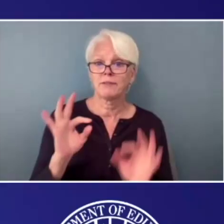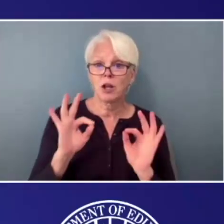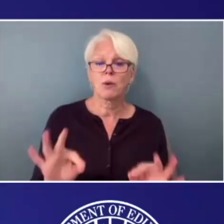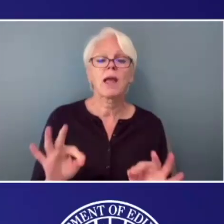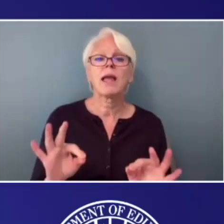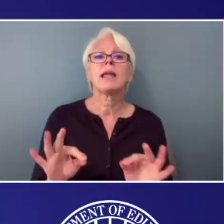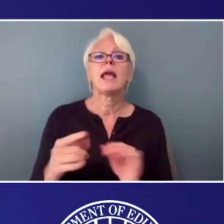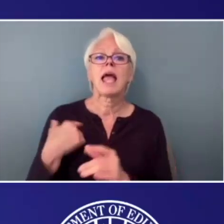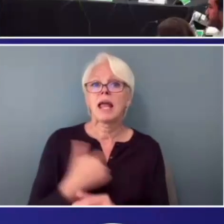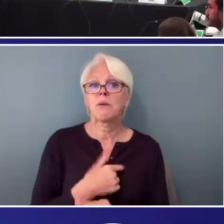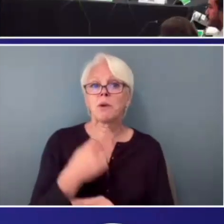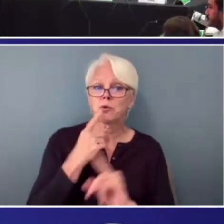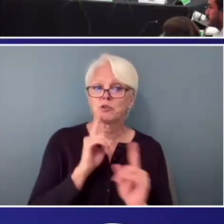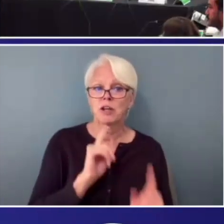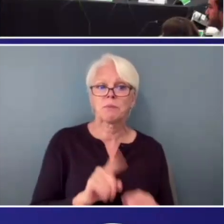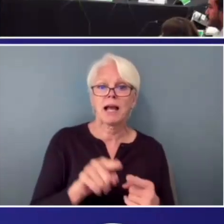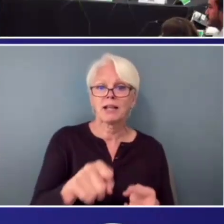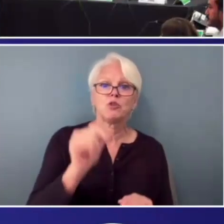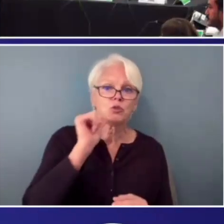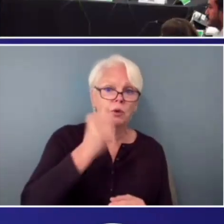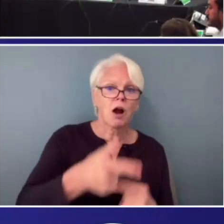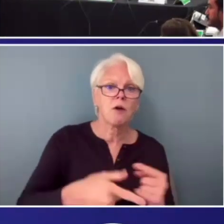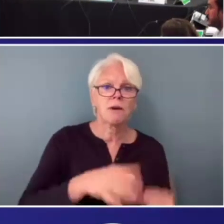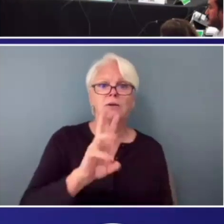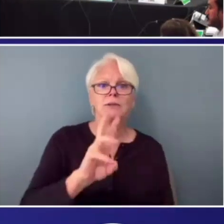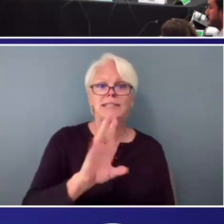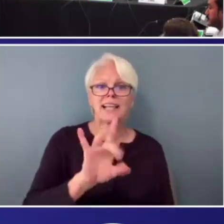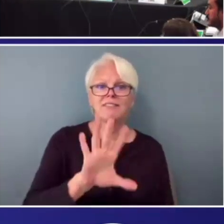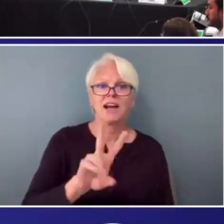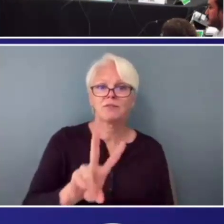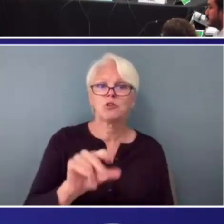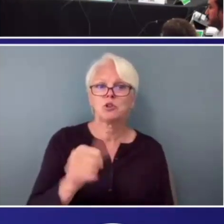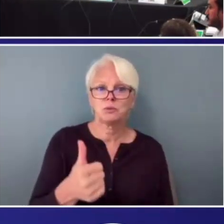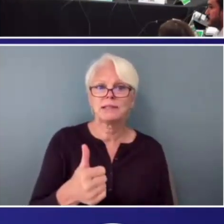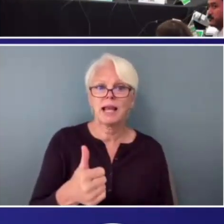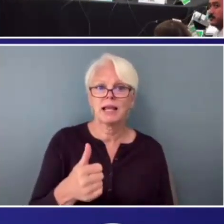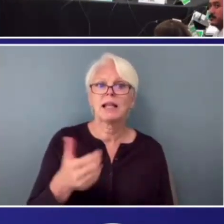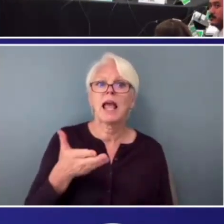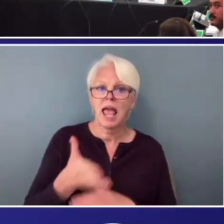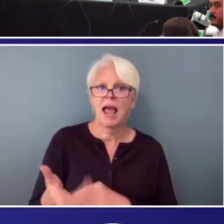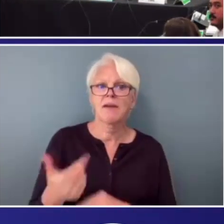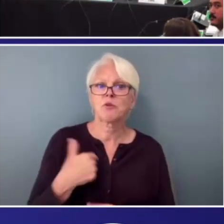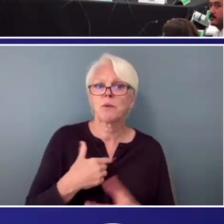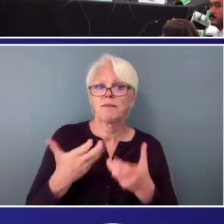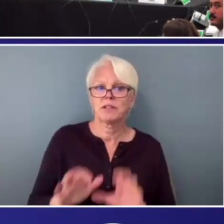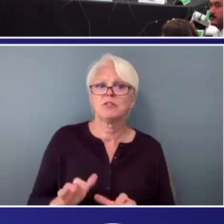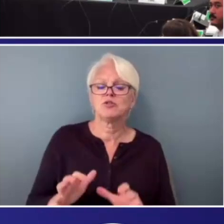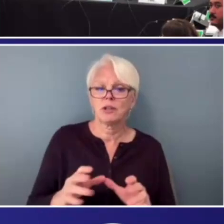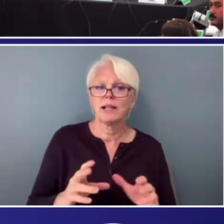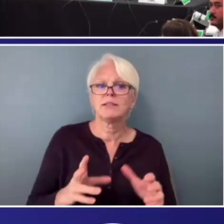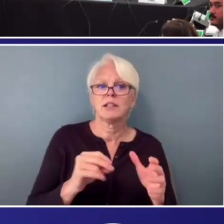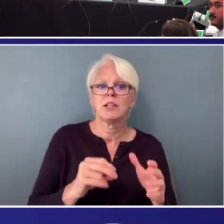you tomorrow on 685.210, when we've had a chance to chart out exactly what you're asking.